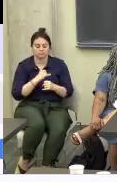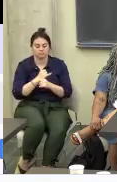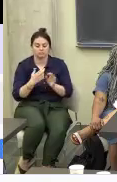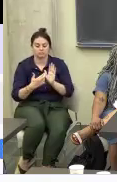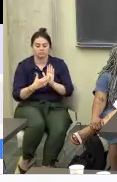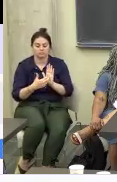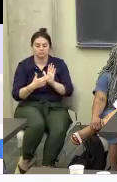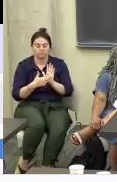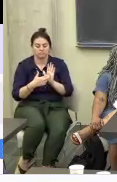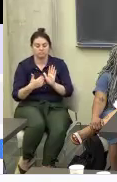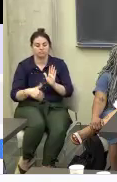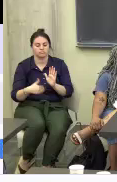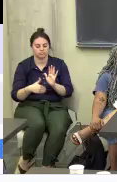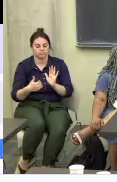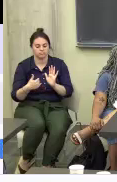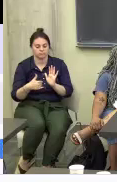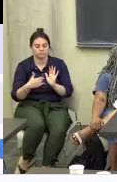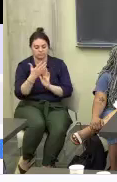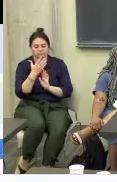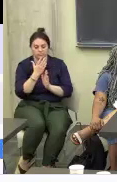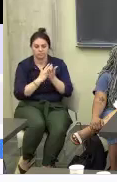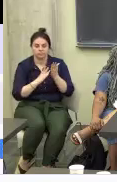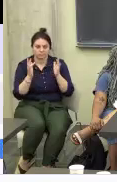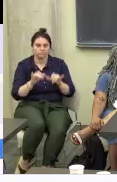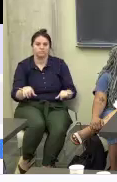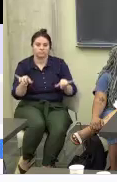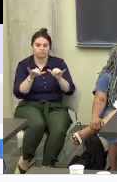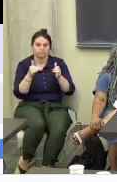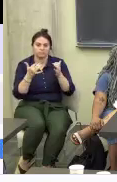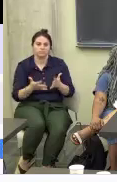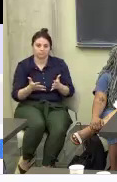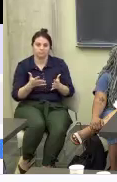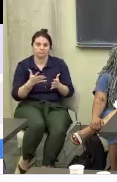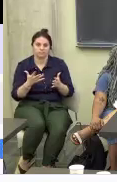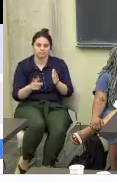sometimes see some of the same players at the table when we think about from an international